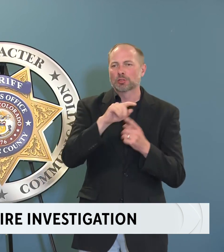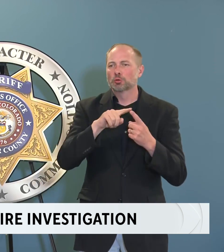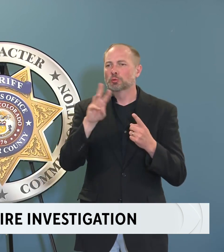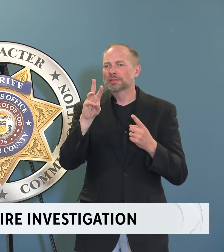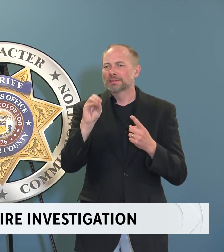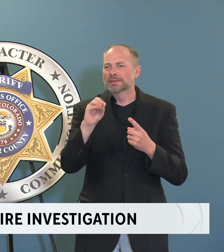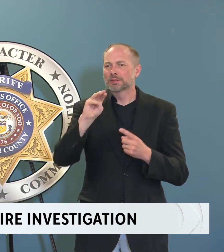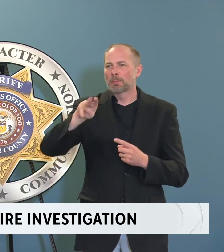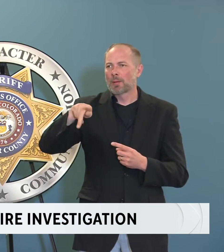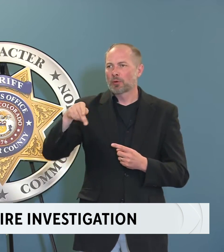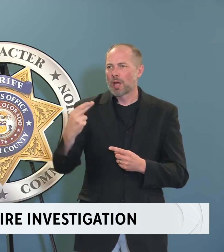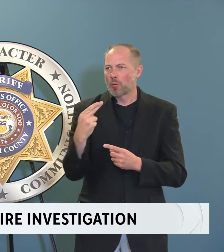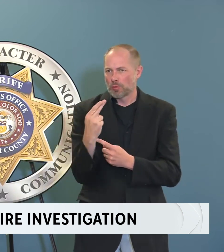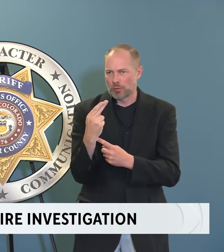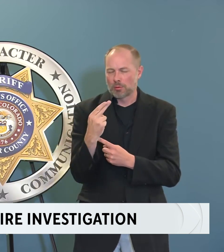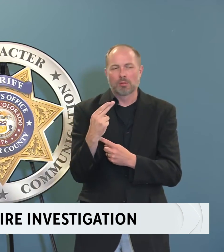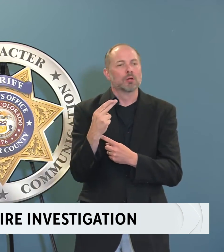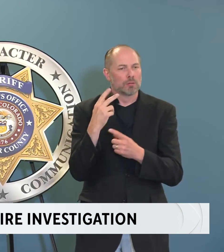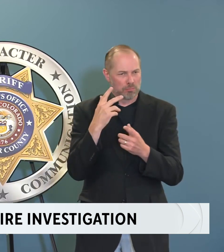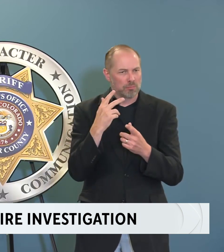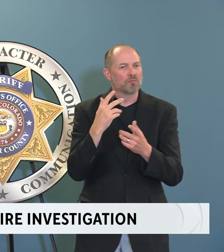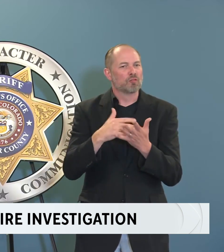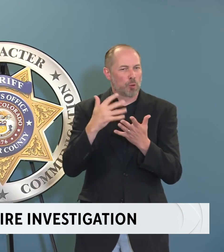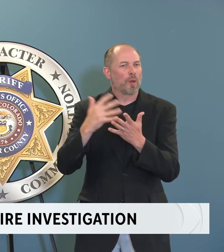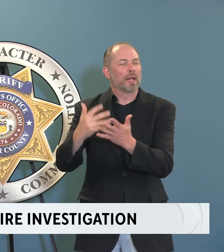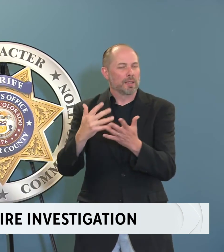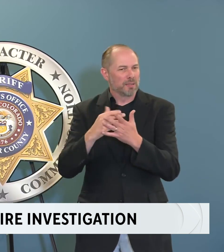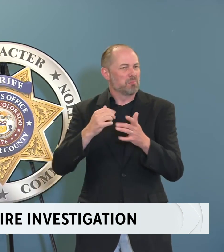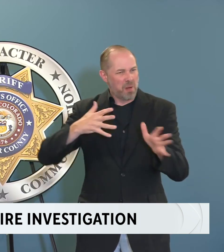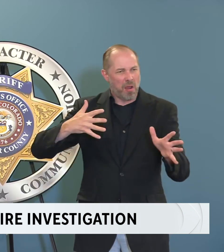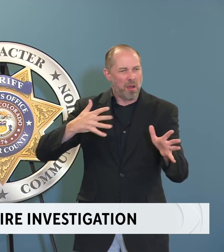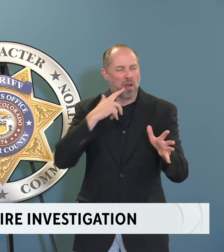TRIGGERS FIRE RESTRICTIONS. WE